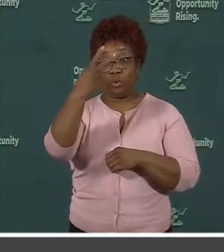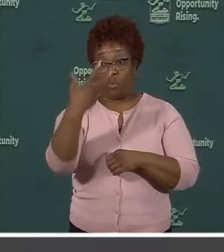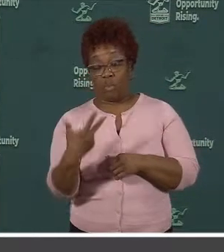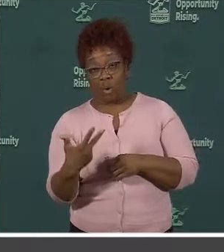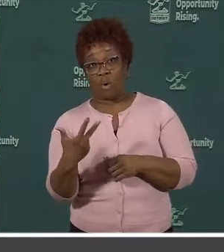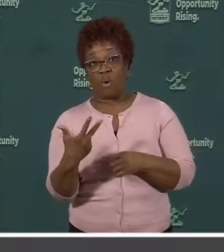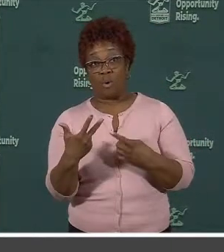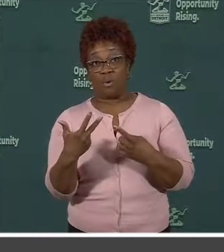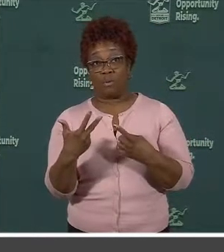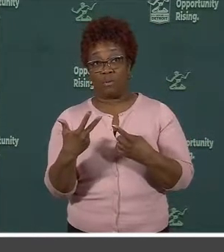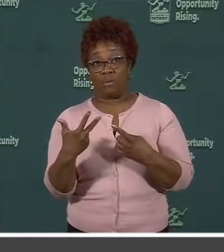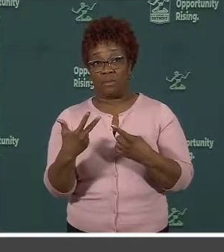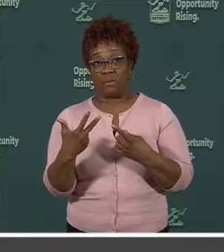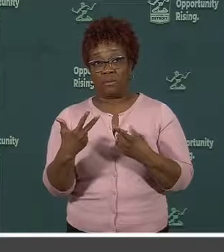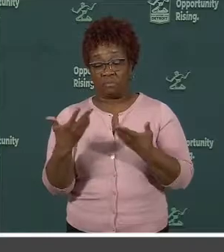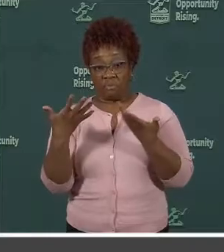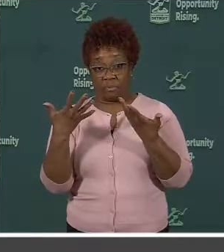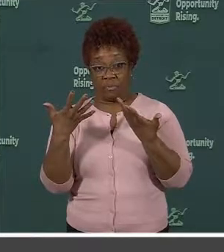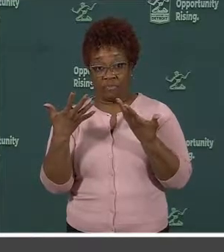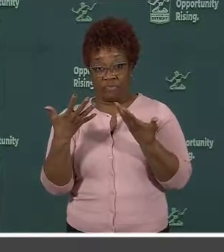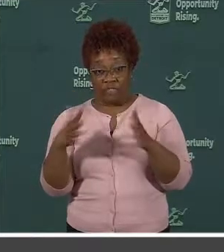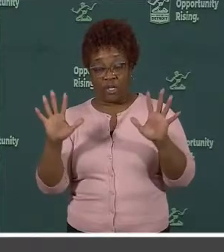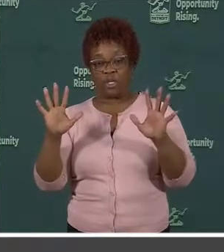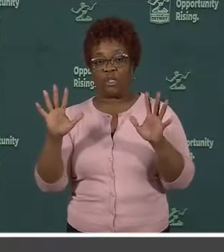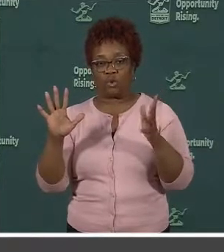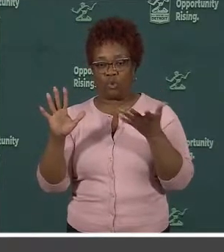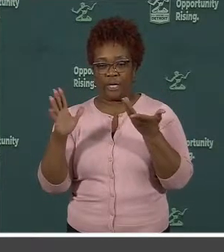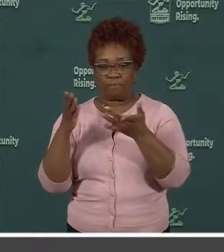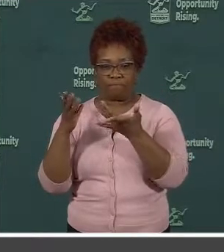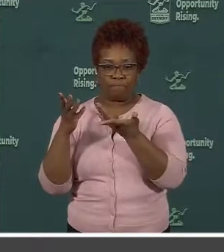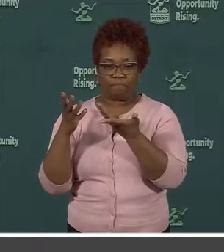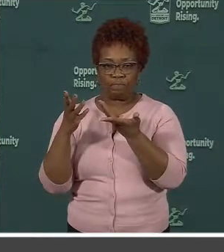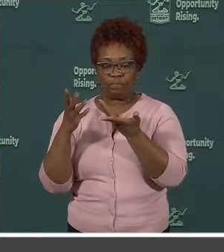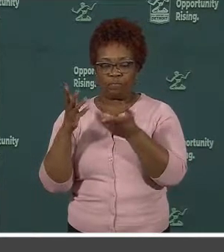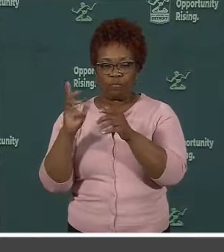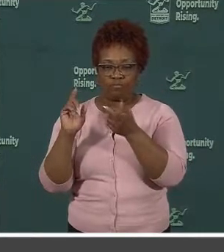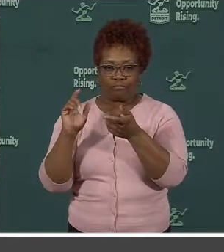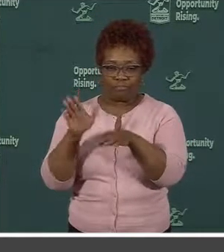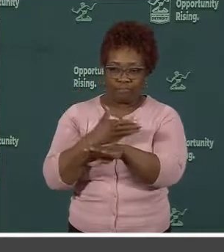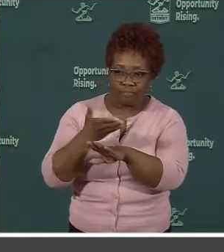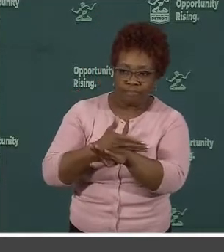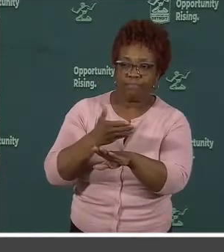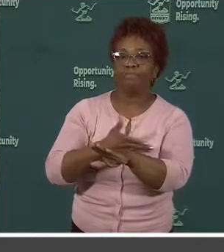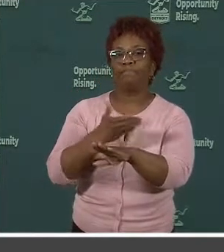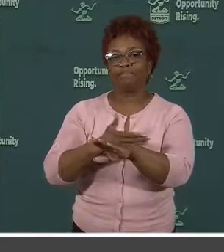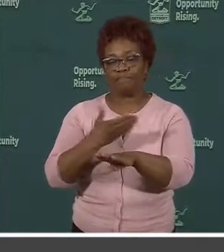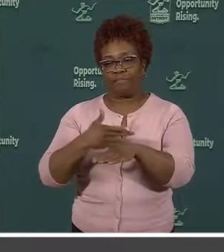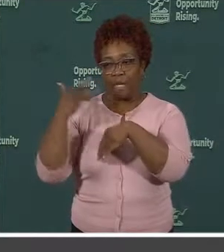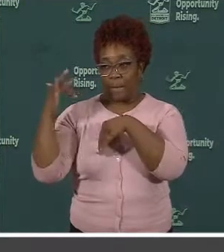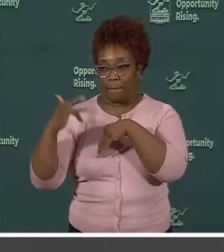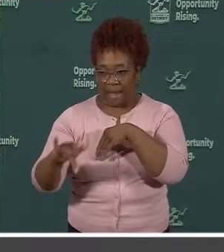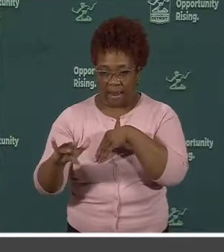THE ABANDONED HOUSES IN THE CITY AND I EXPECT IN THE NEXT FOUR YEARS THAT WE ARE EITHER GOING TO DEMOLISH OR RENOVATE